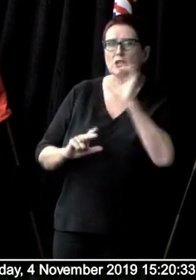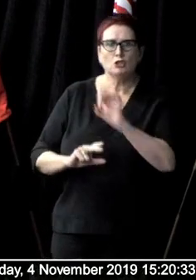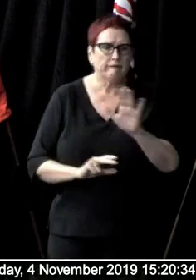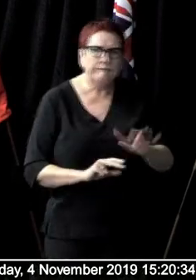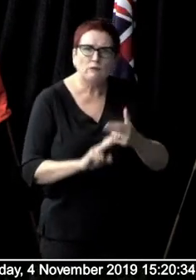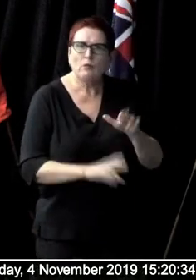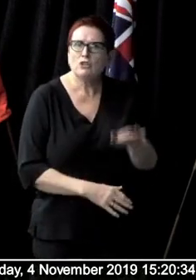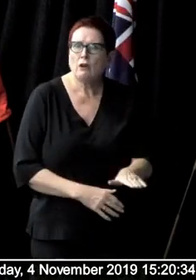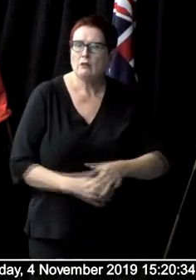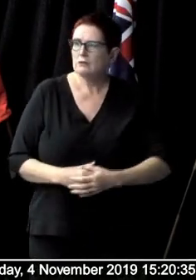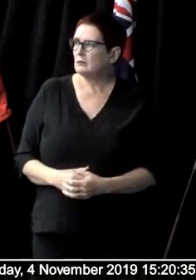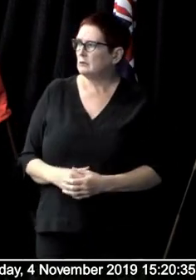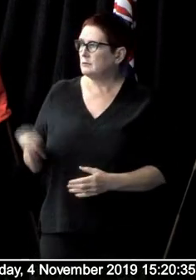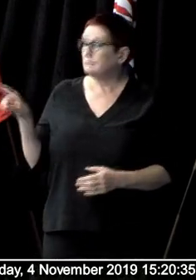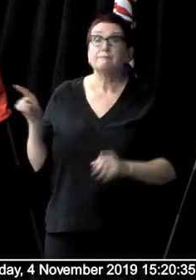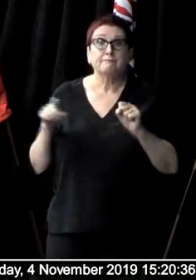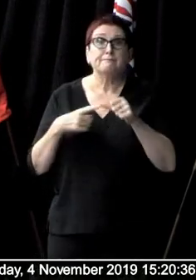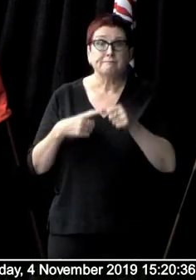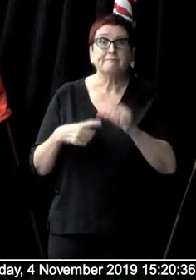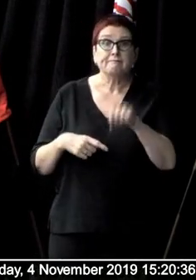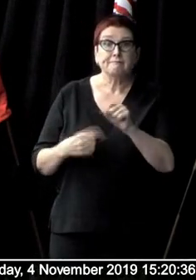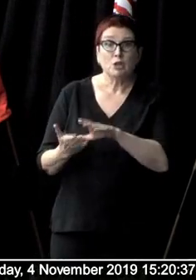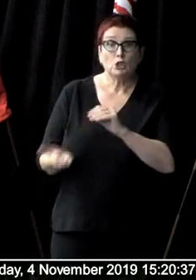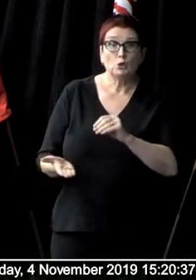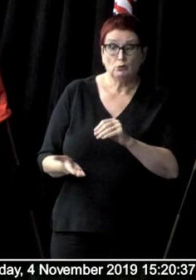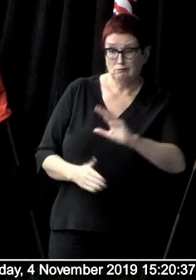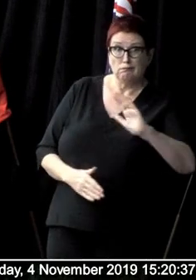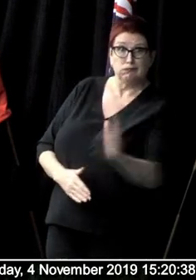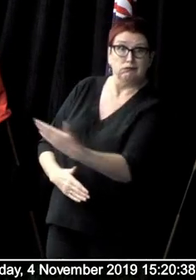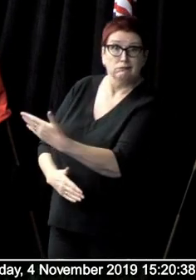It was actually a case where a student was hit. And how recent was that?